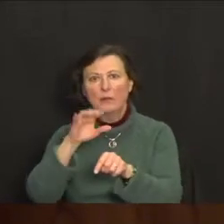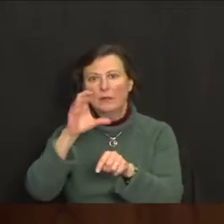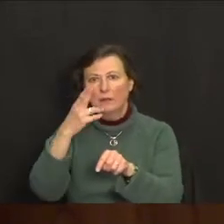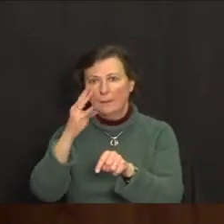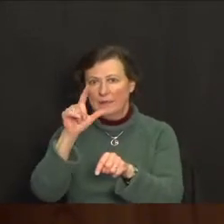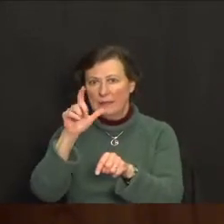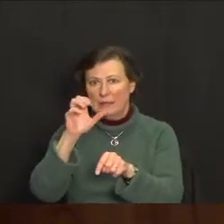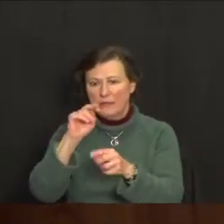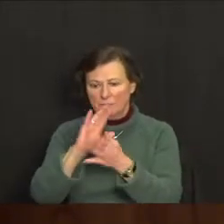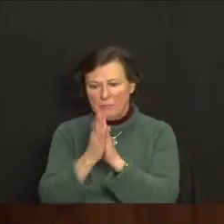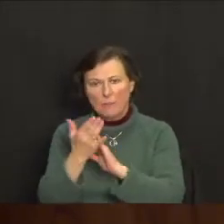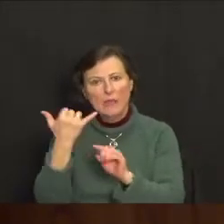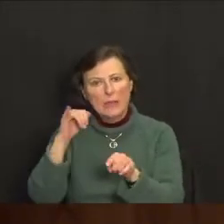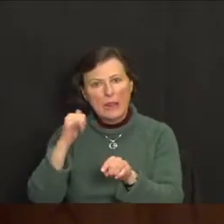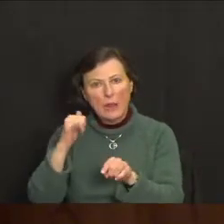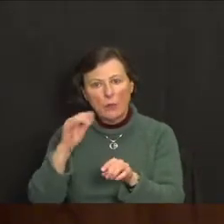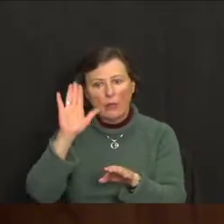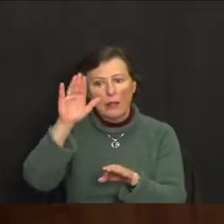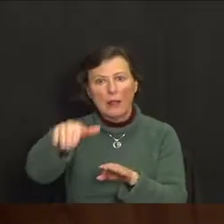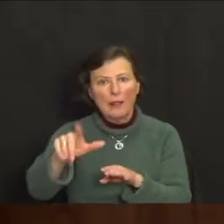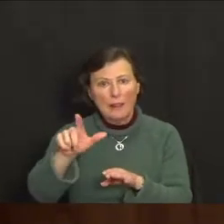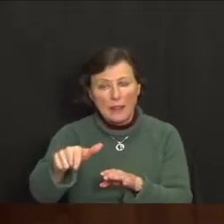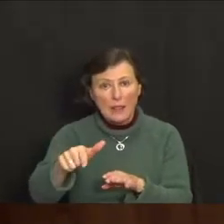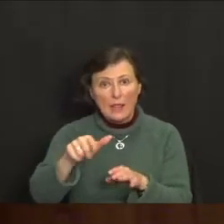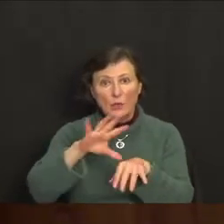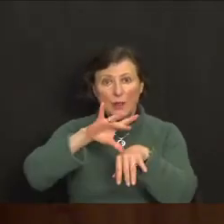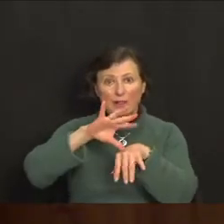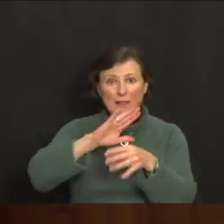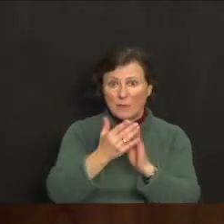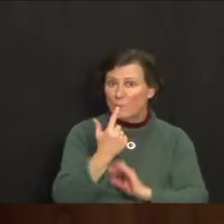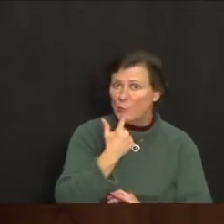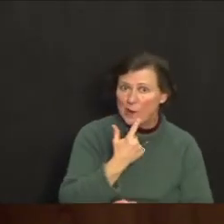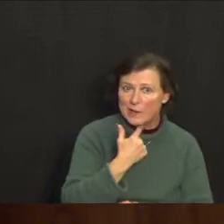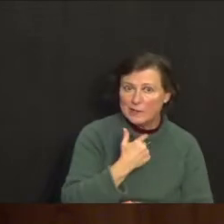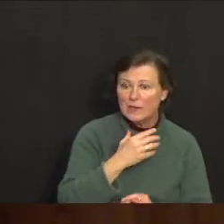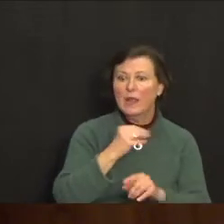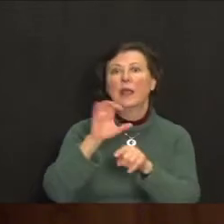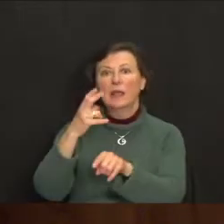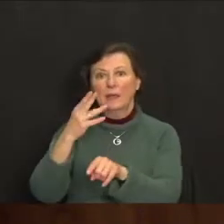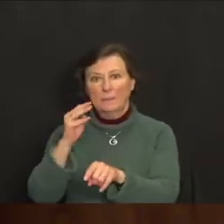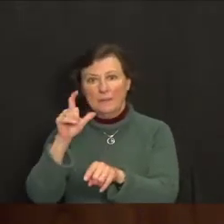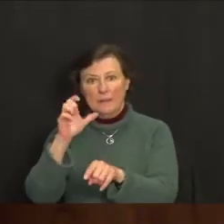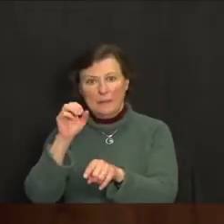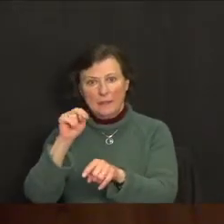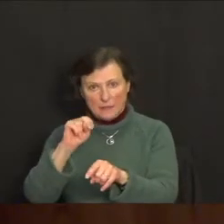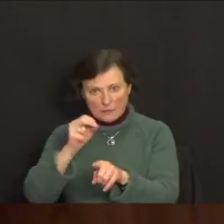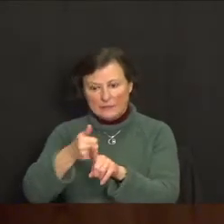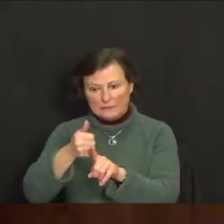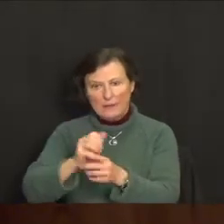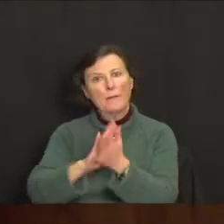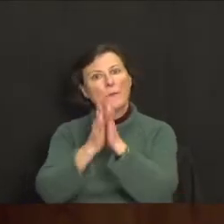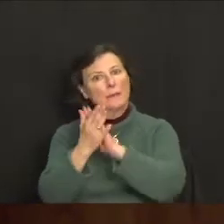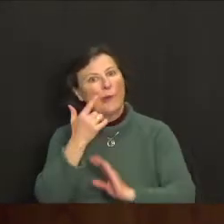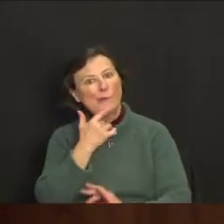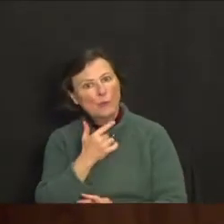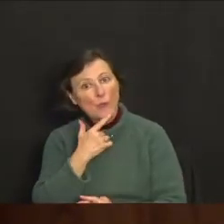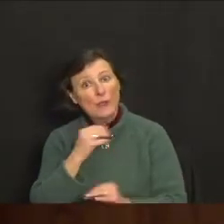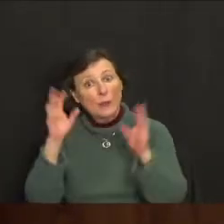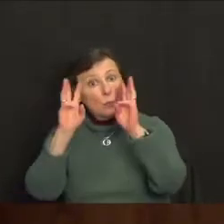Later the leaf turned red and the chameleon, too, turned red, and in the winter the winds blew the